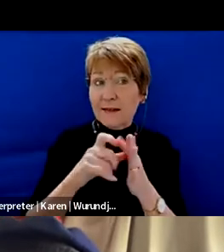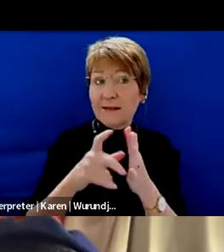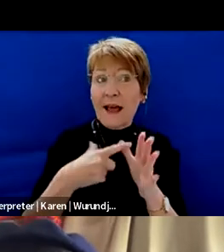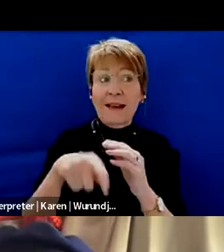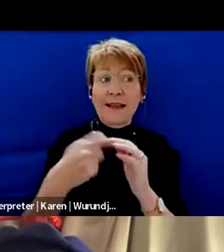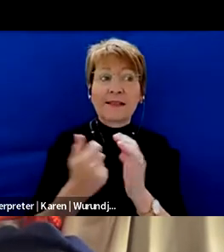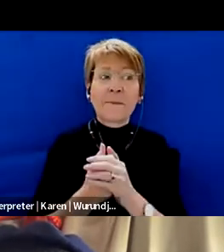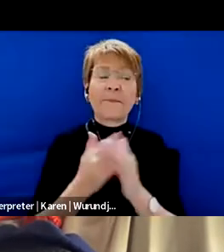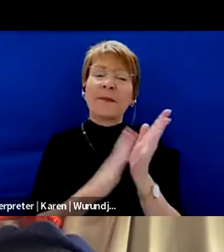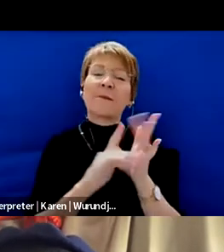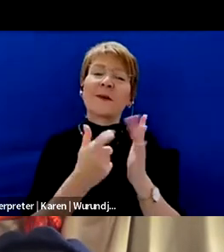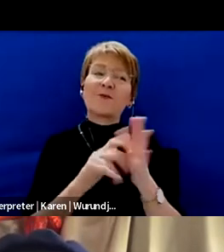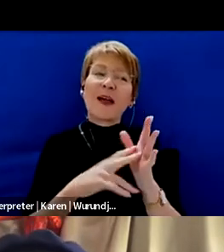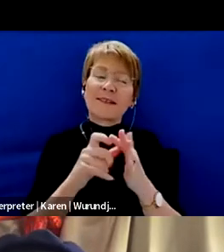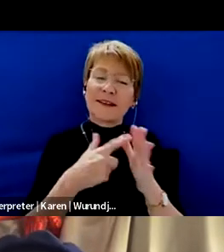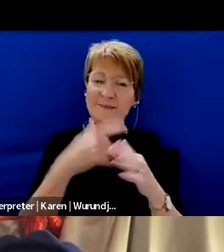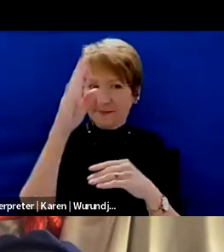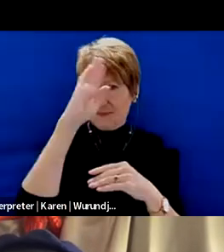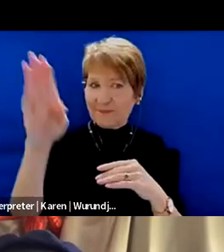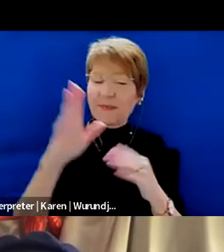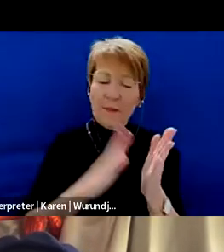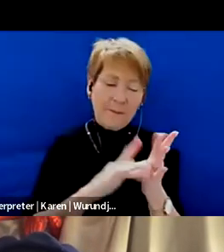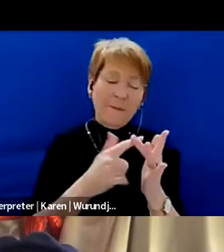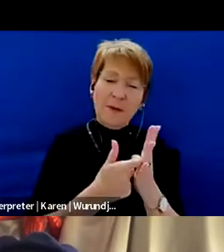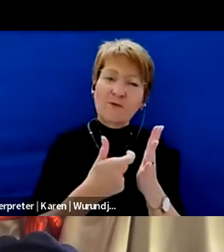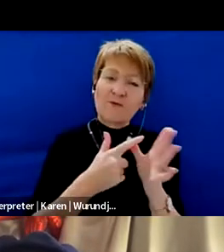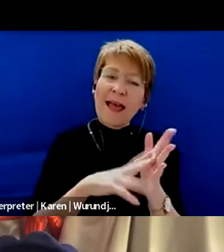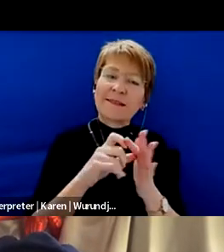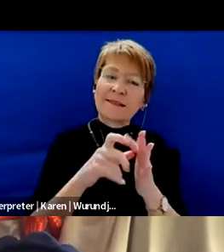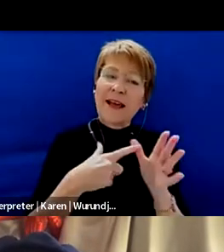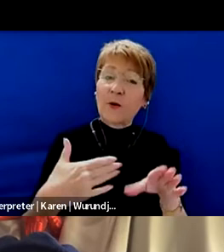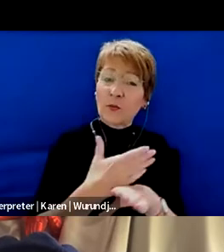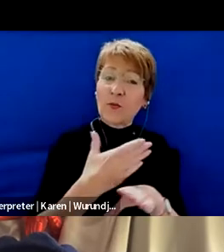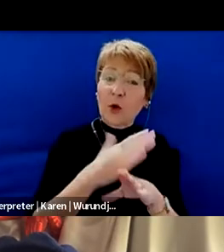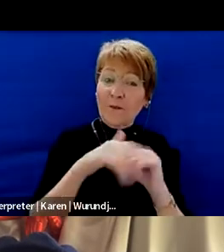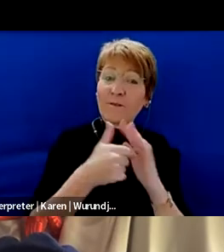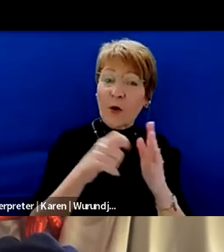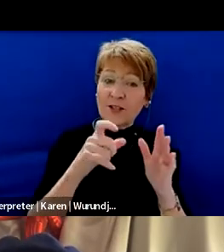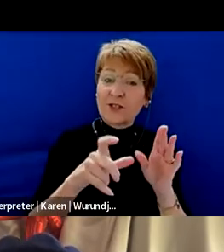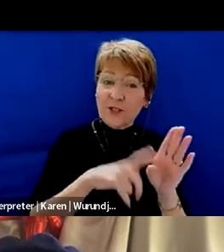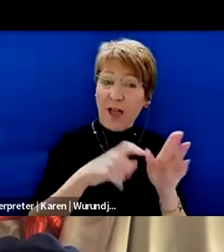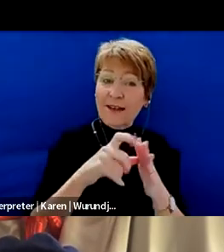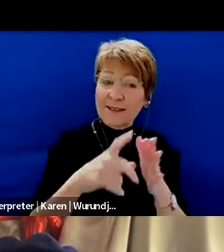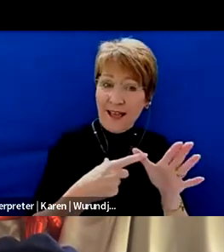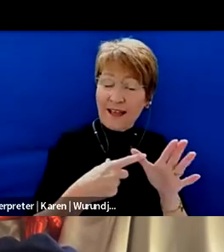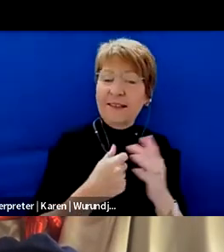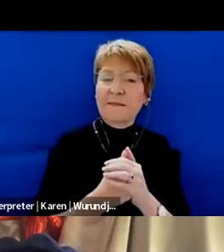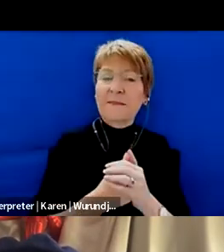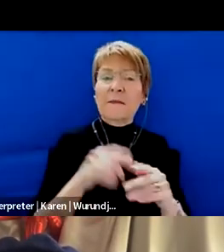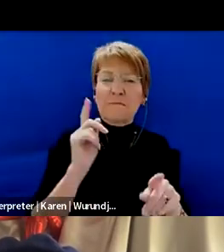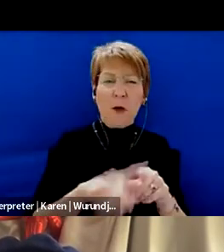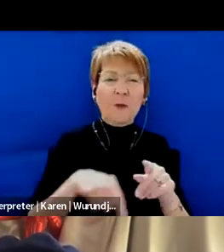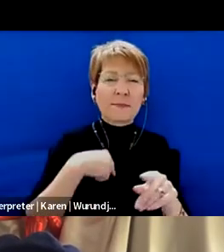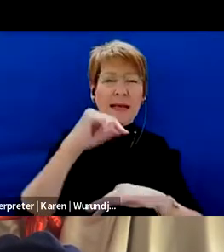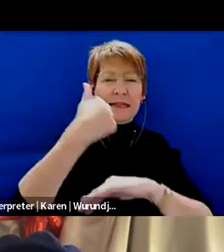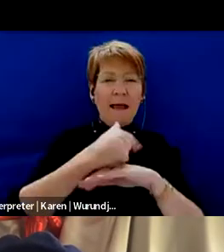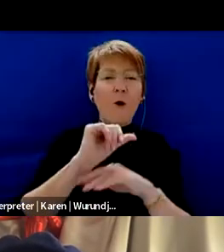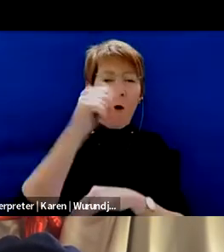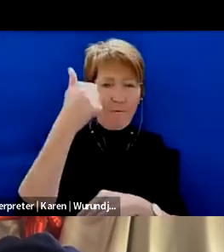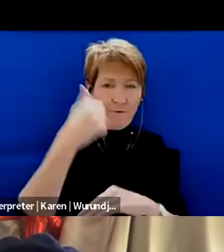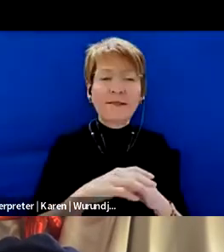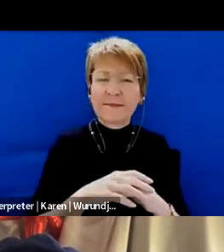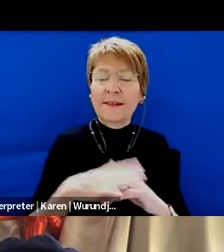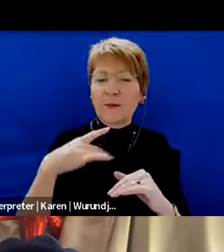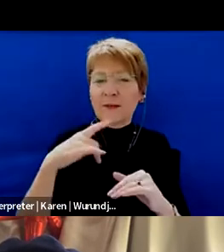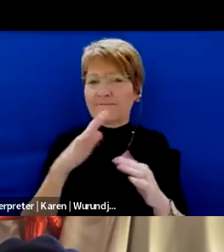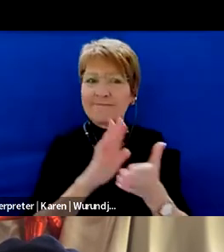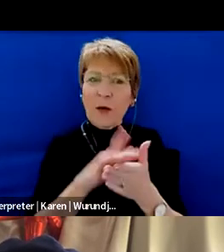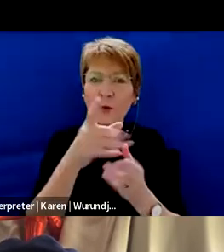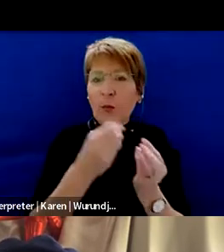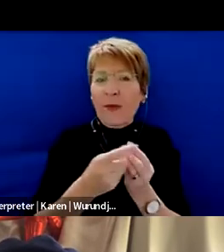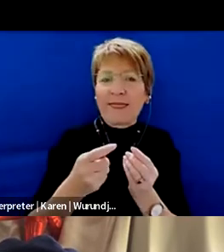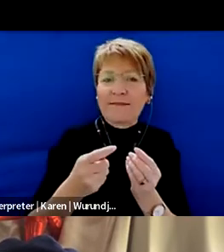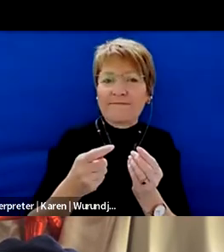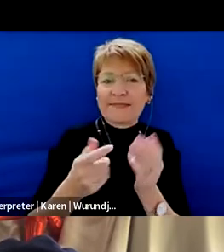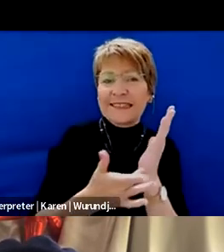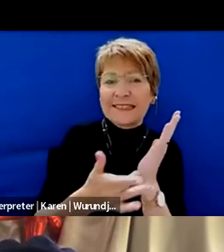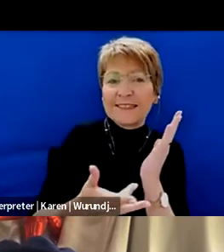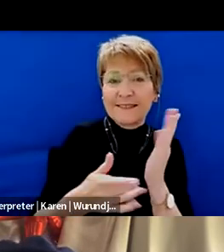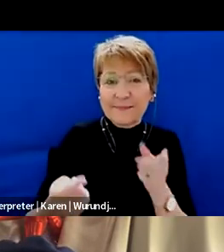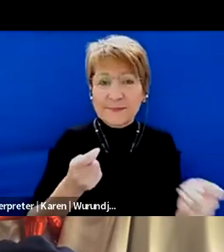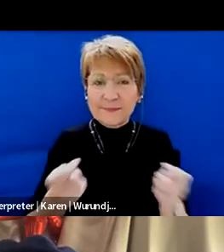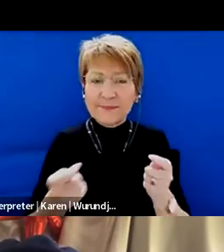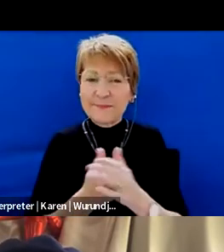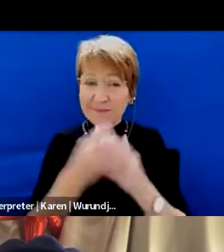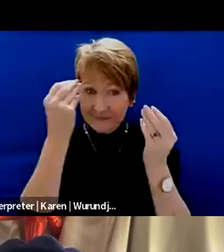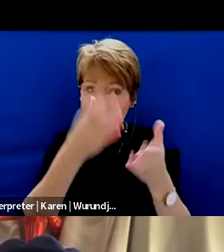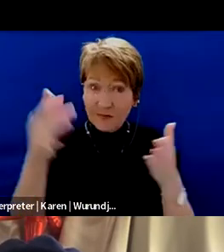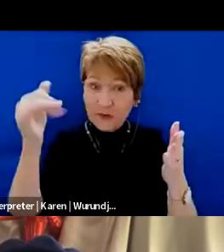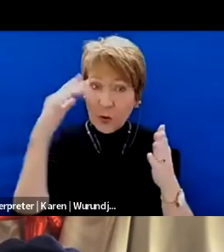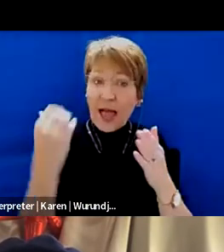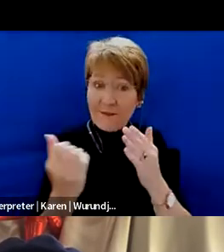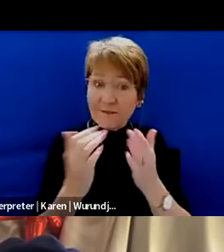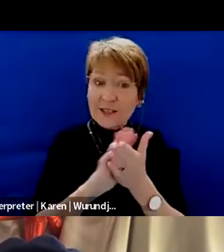Speaking Hi everyone, my name is Marina cider. All the on the webinar today but largely with my camera off, just helping with some of the technology so just for your own awareness, the chats engaged so please feel free to engage with the content and with